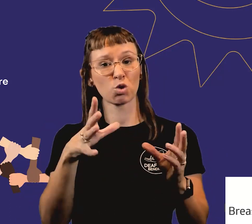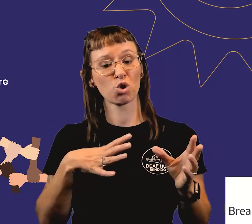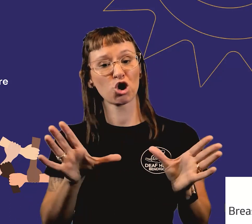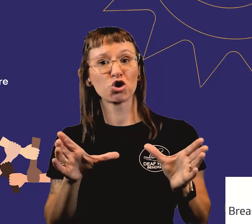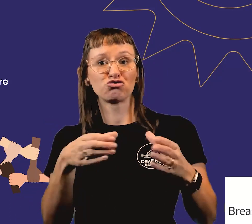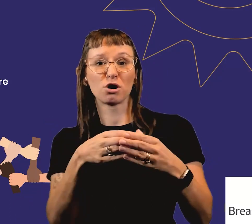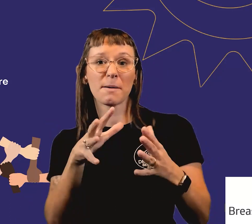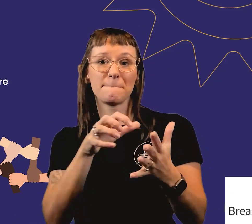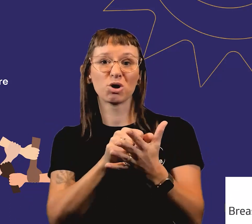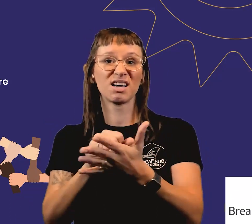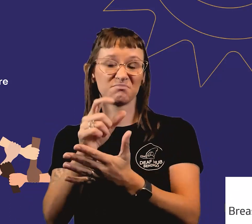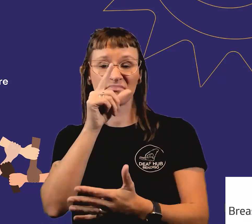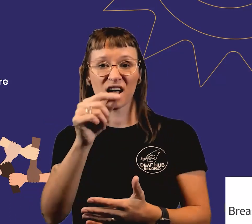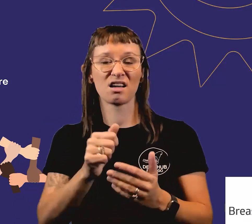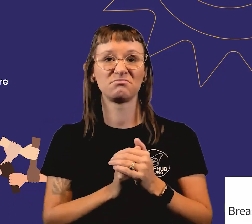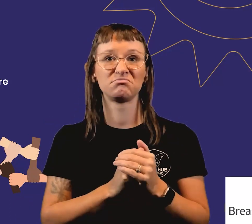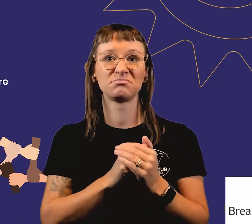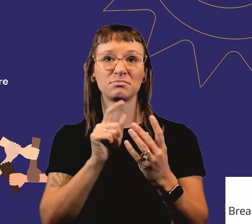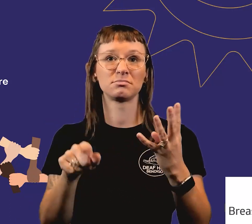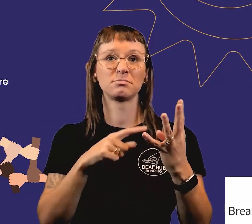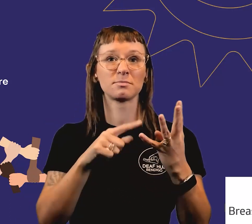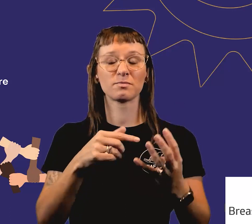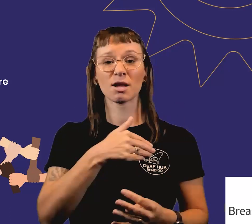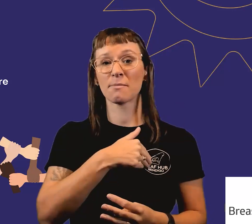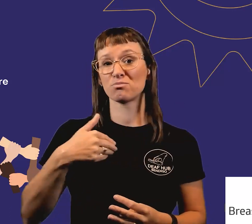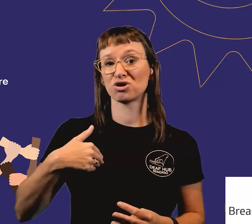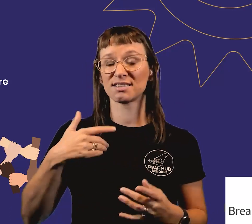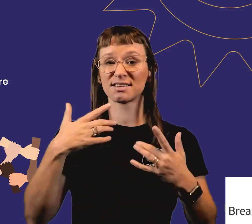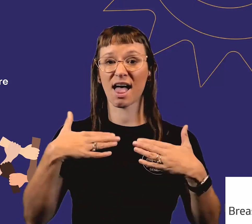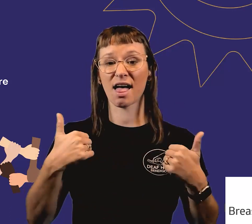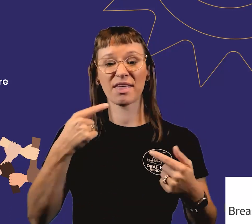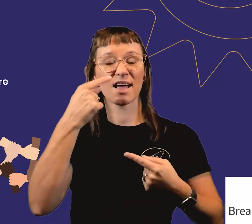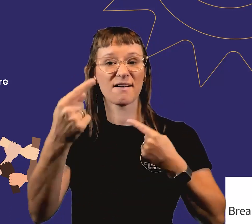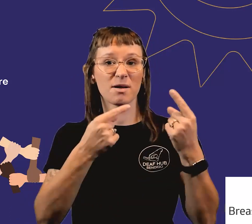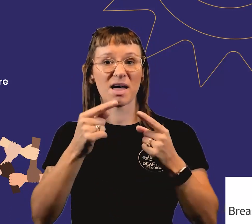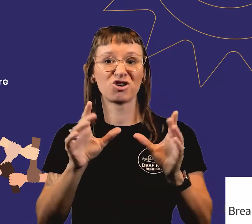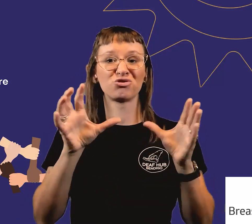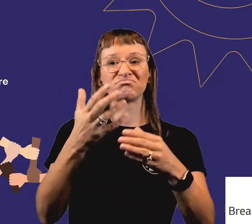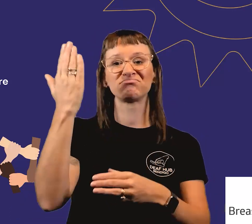2-iIterpreter services. 3- Group bookings. 4- And breast health information sessions.